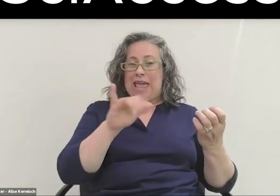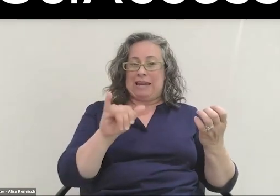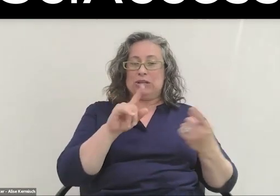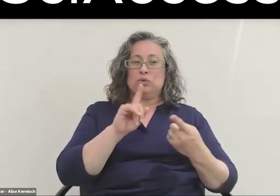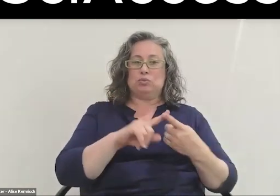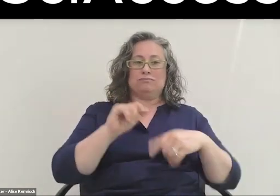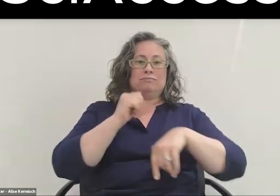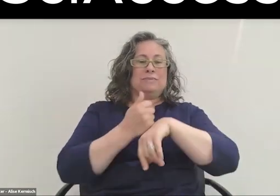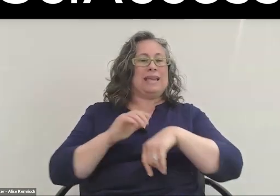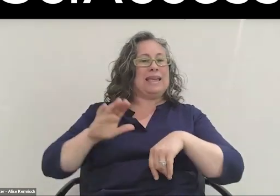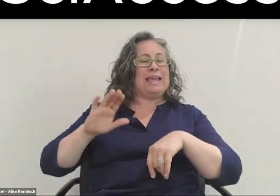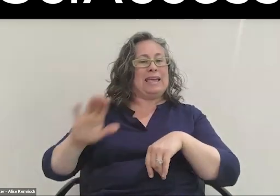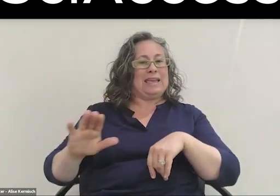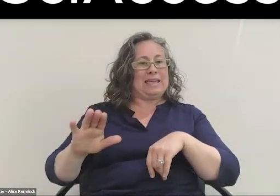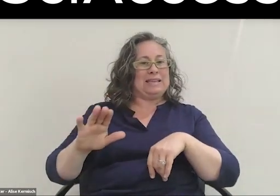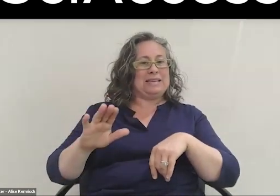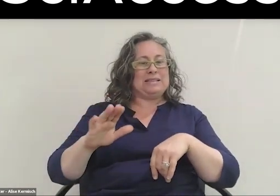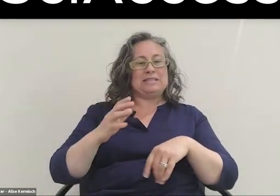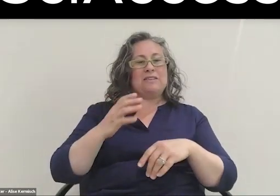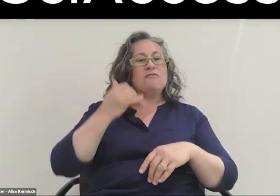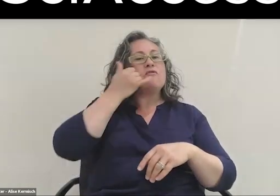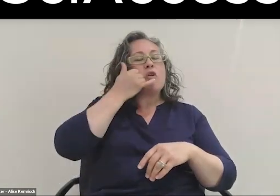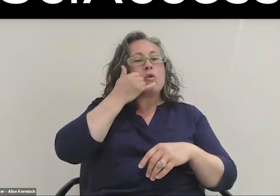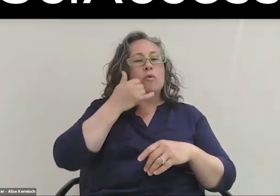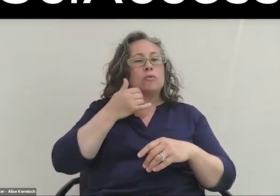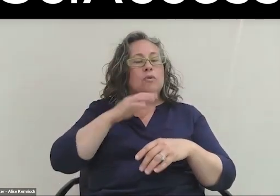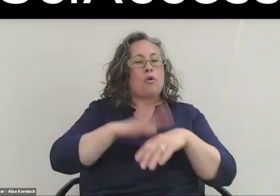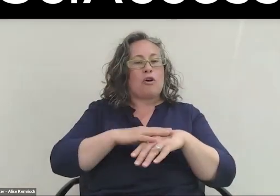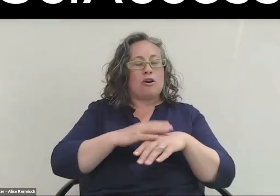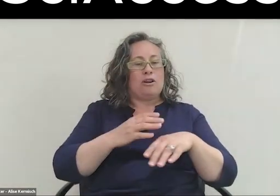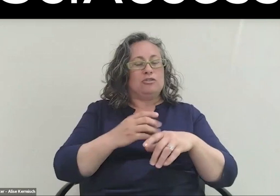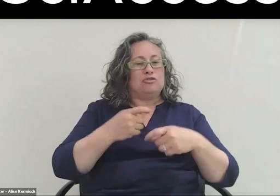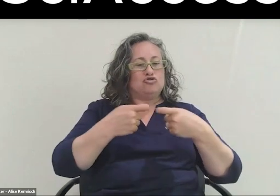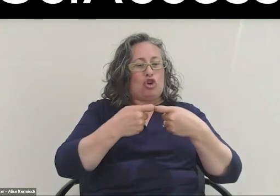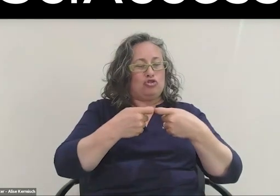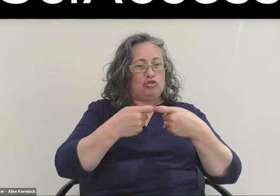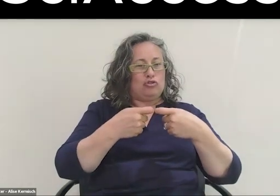his phone over the charger, and it's got Stanford icons on there.